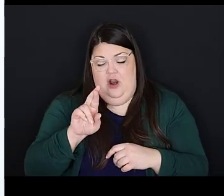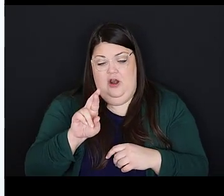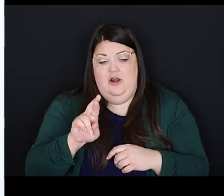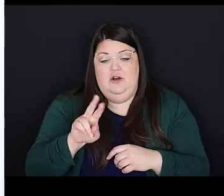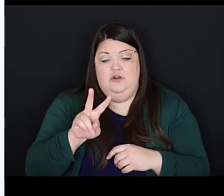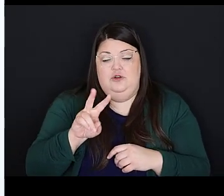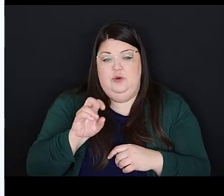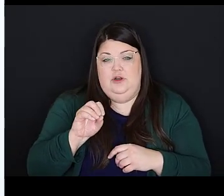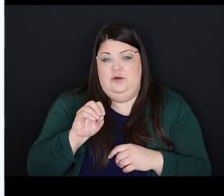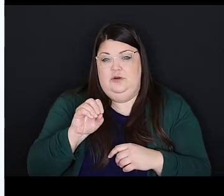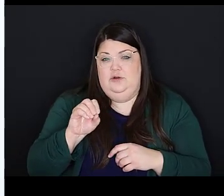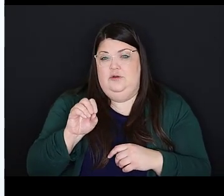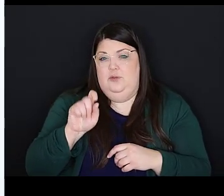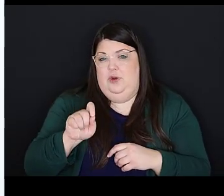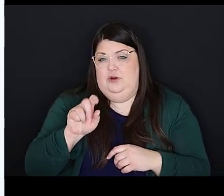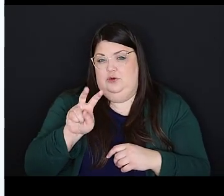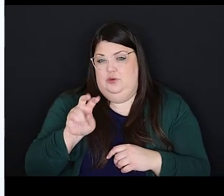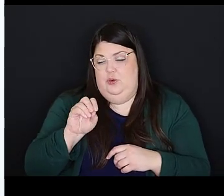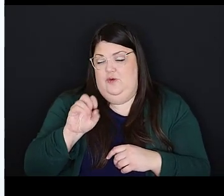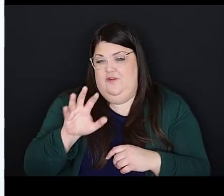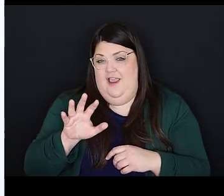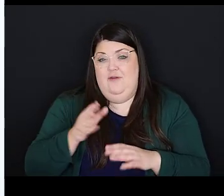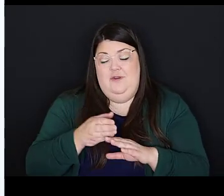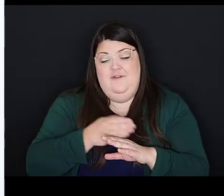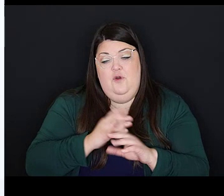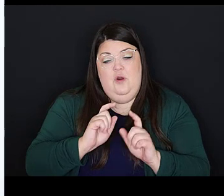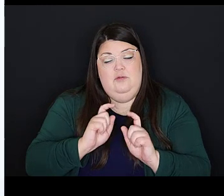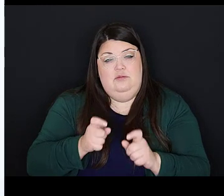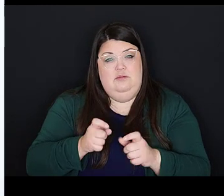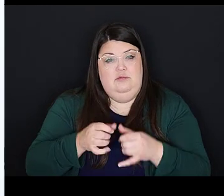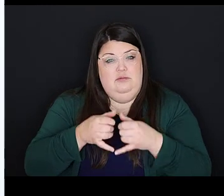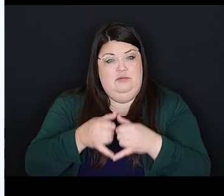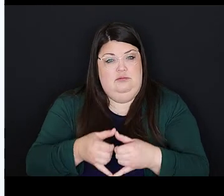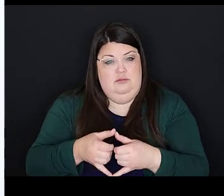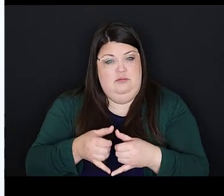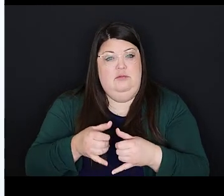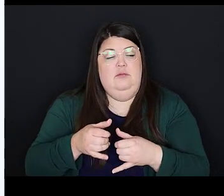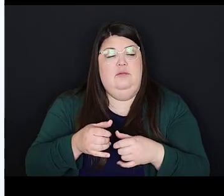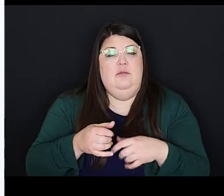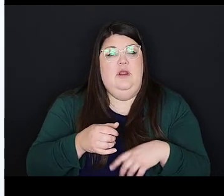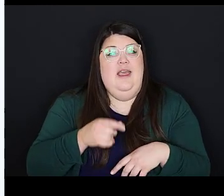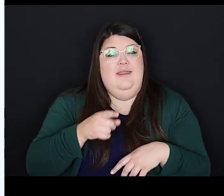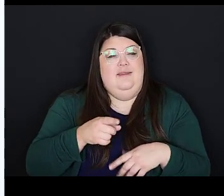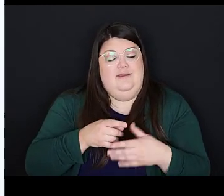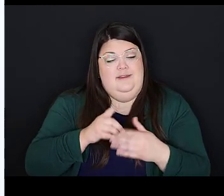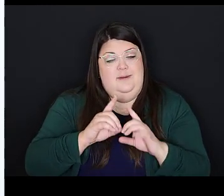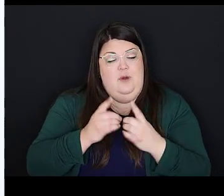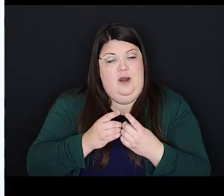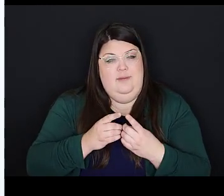before awarding grants under this competition, the Department conducts a review of the risks